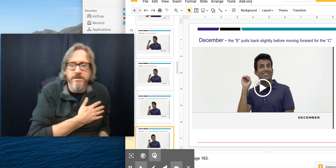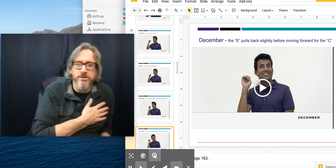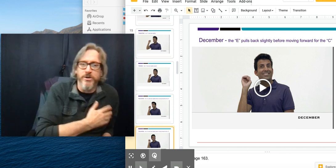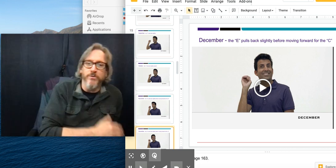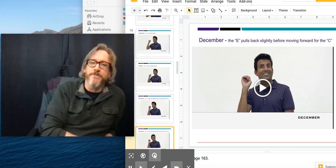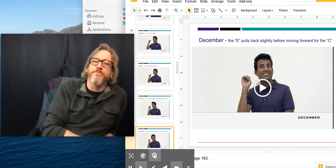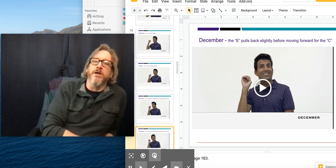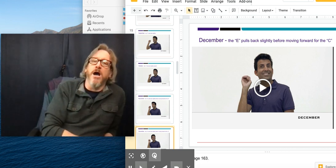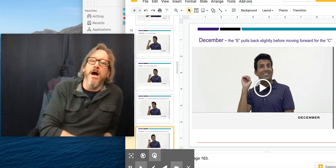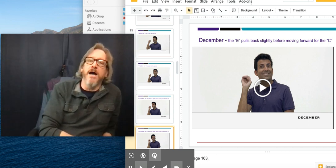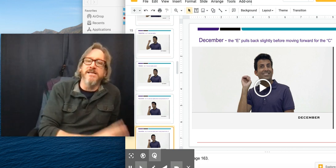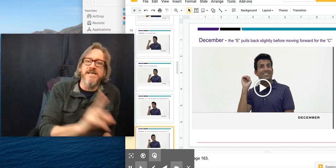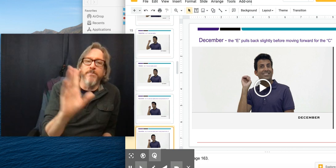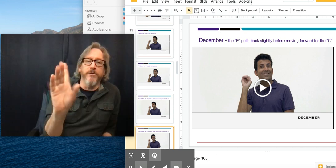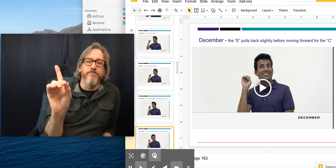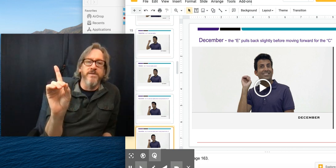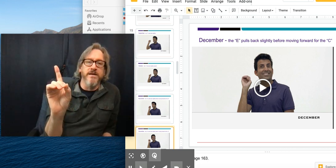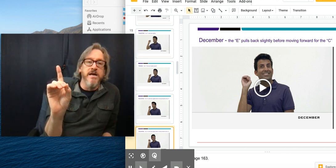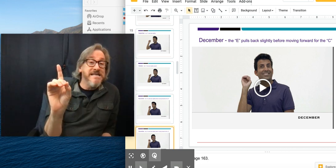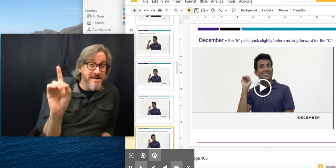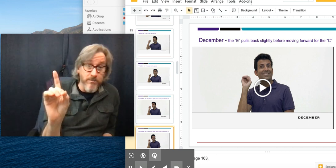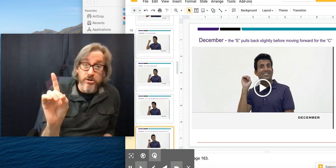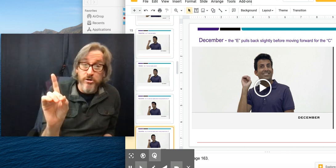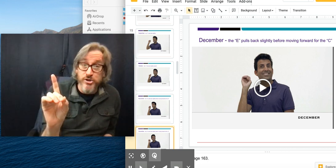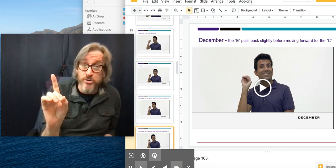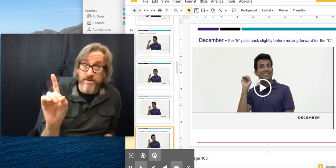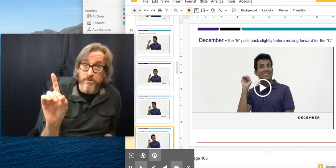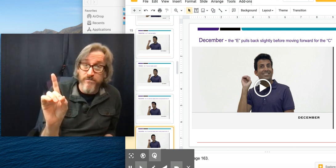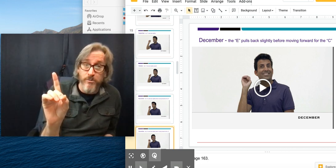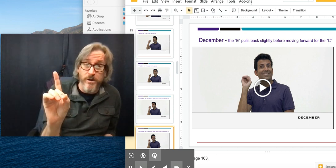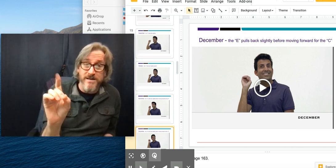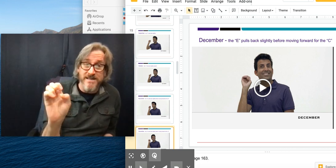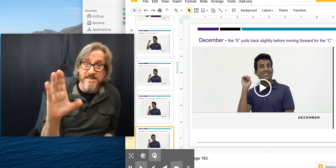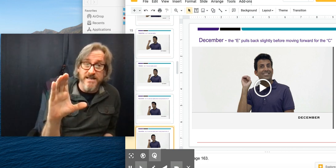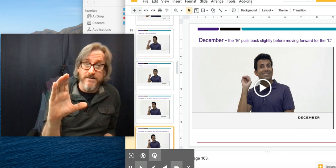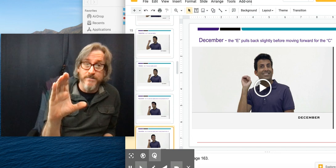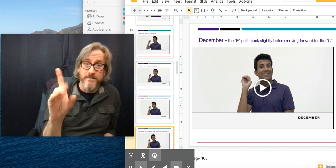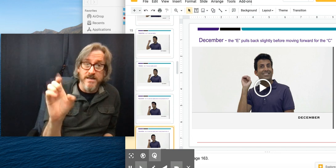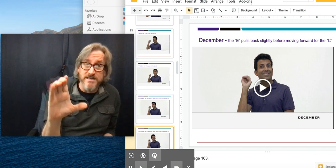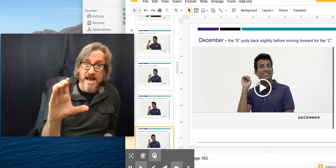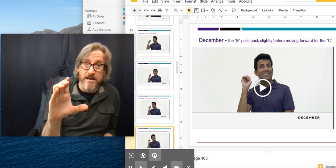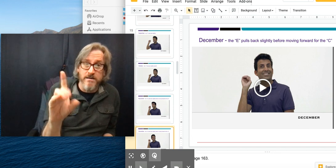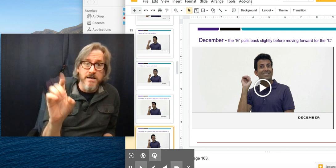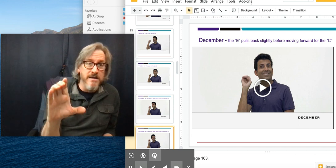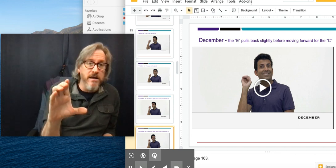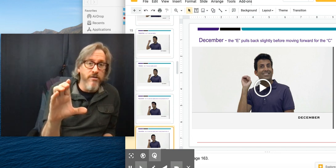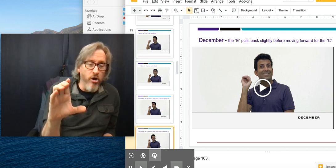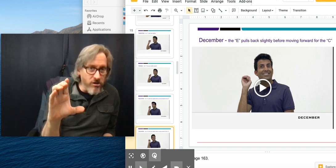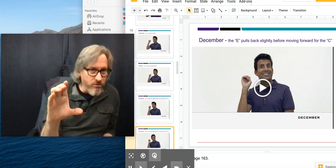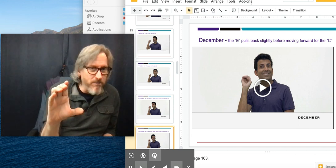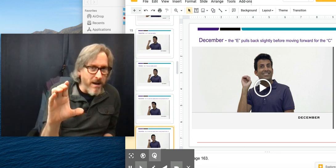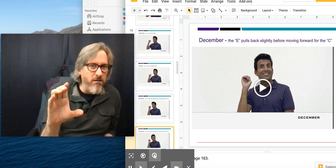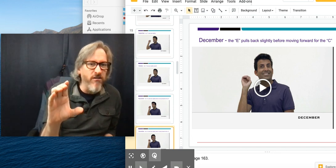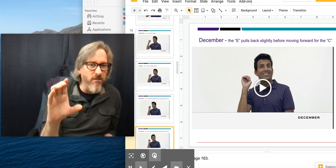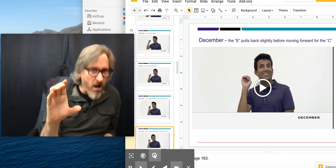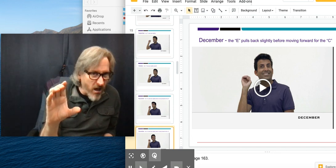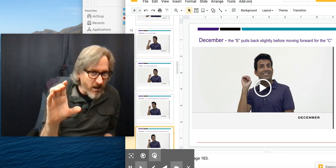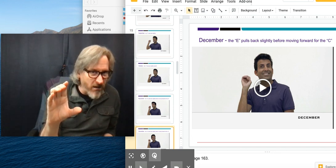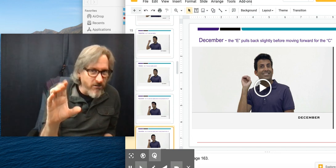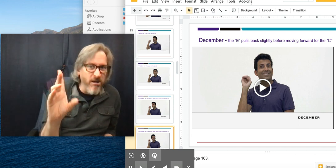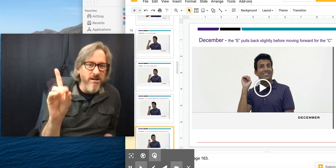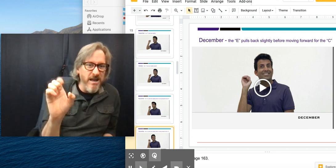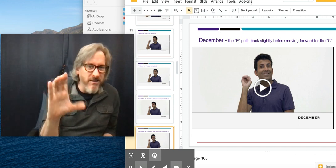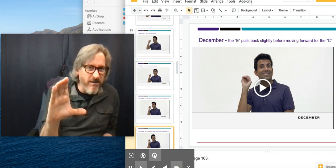uh December similar to November and February DEC the Halls without Holly DEC